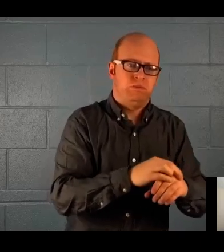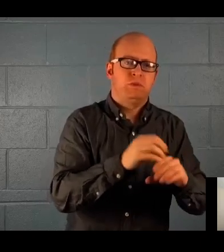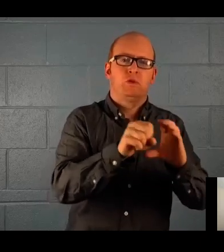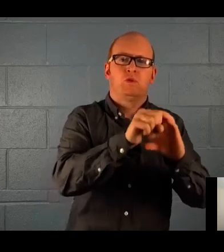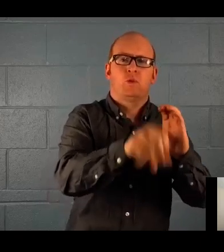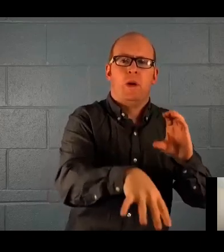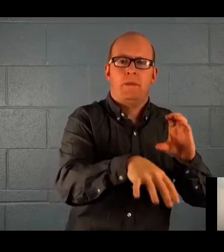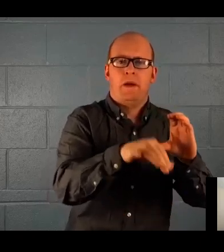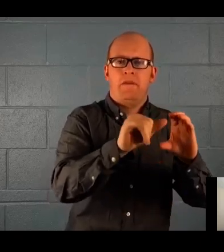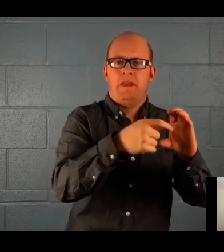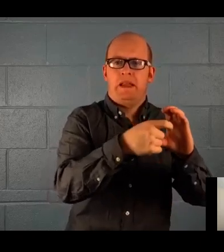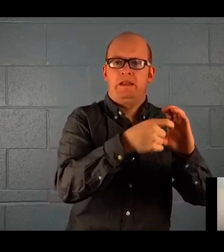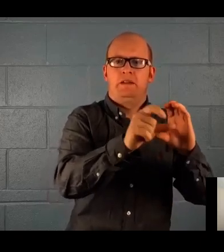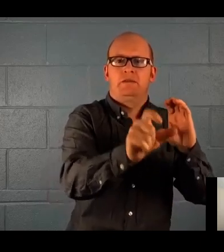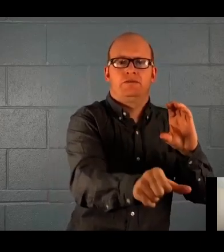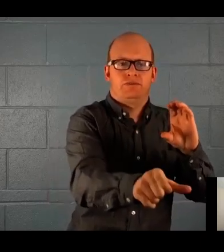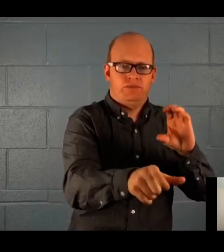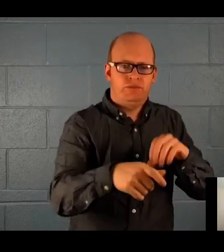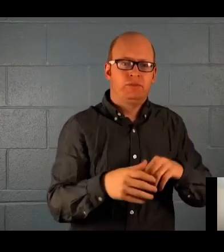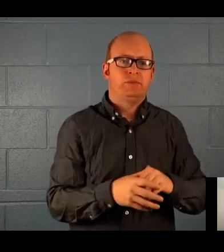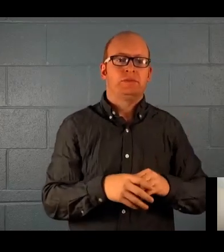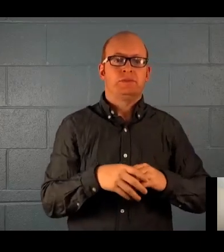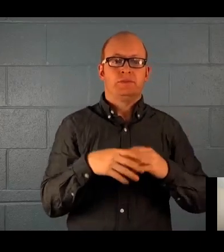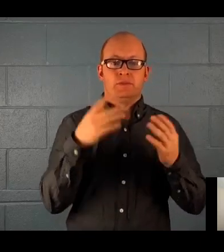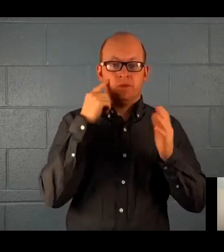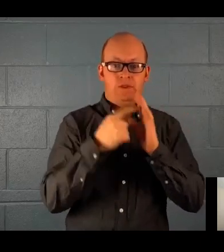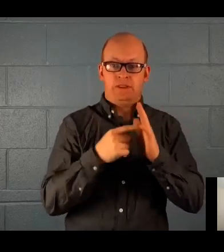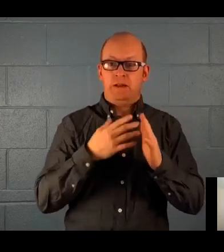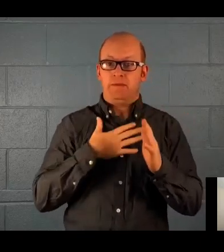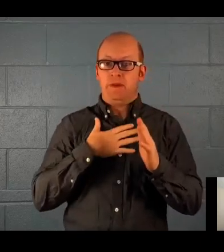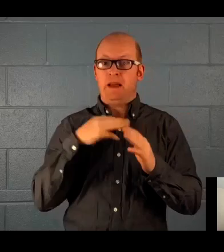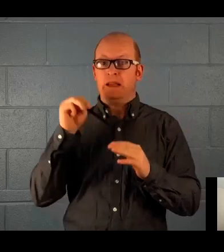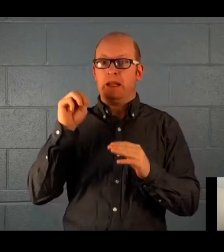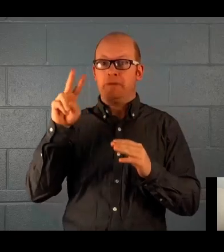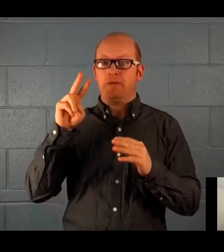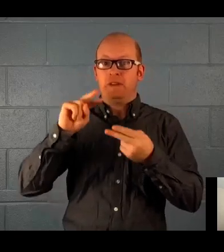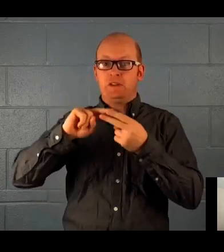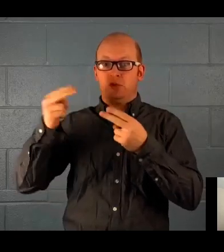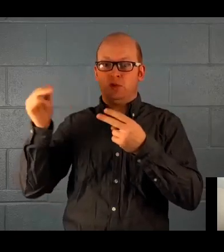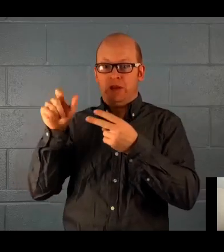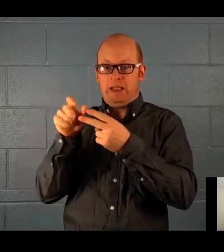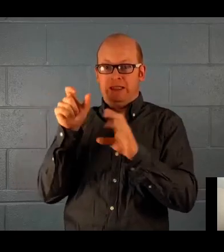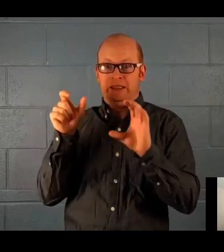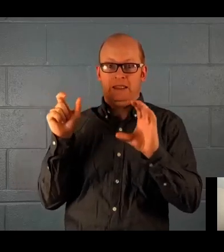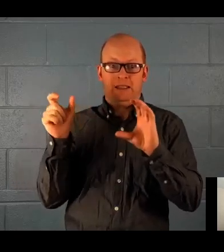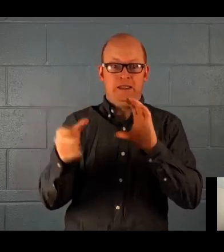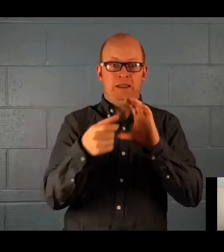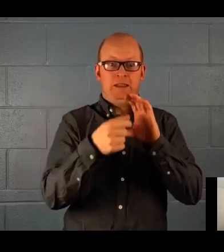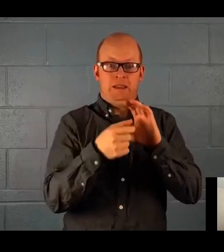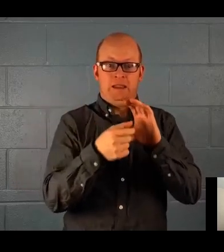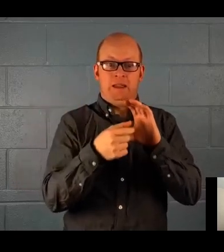So in our case, the piece of DNA is going to be myosin VIIA, and the taxicab we're going to use is actually a virus.